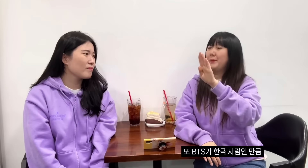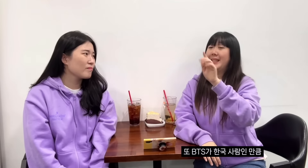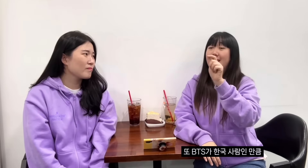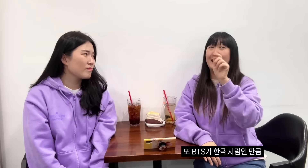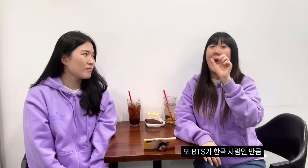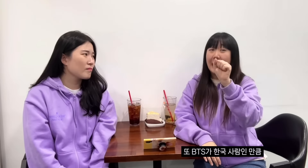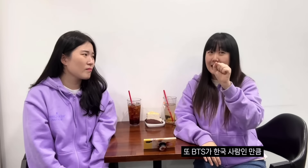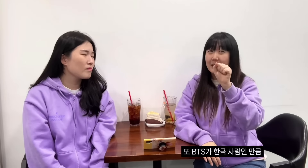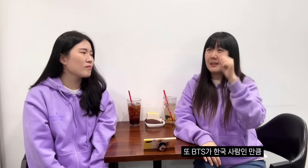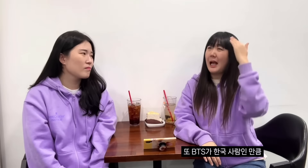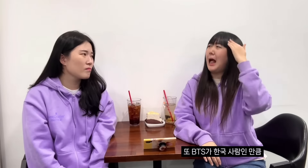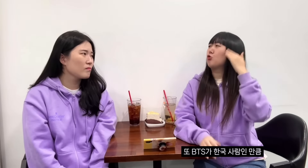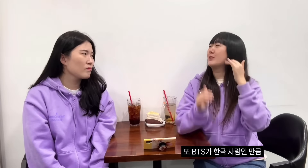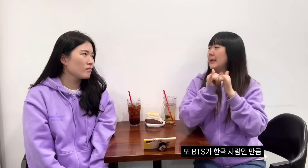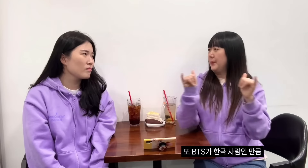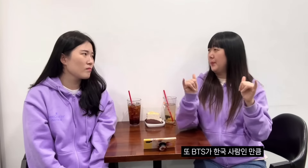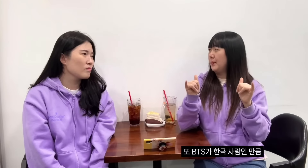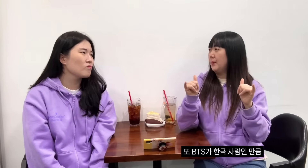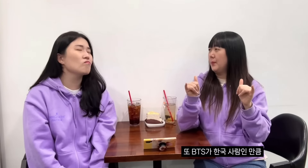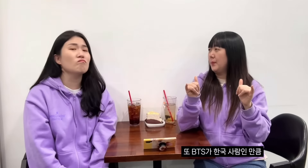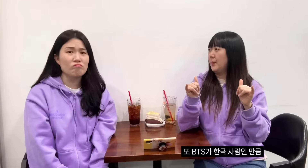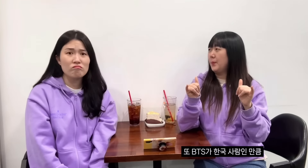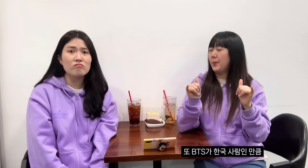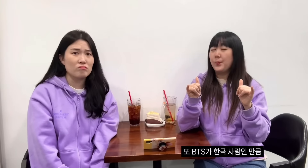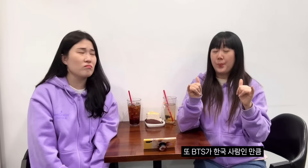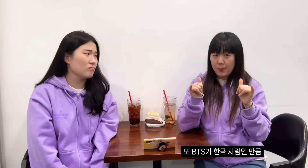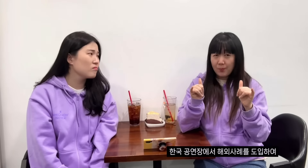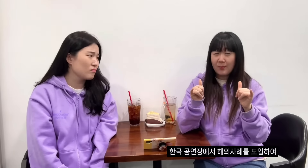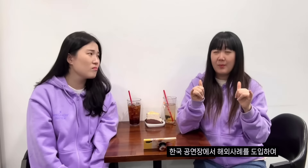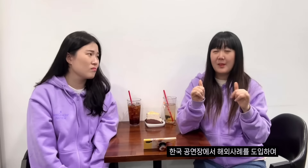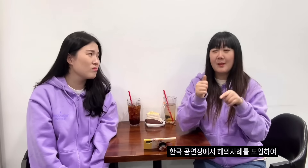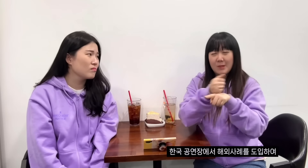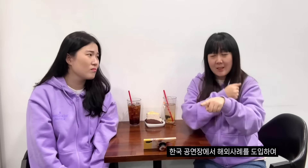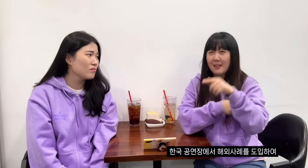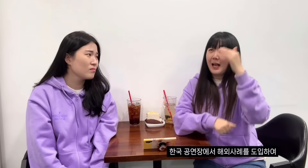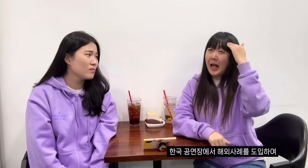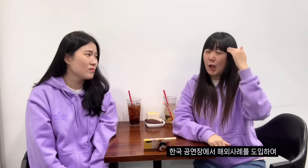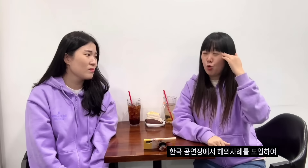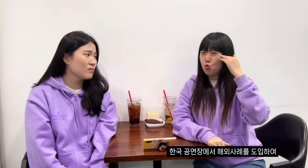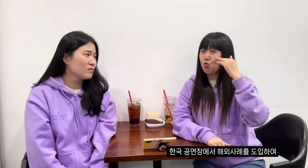Also, as BTS are Koreans, I think it is better to introduce overseas cases